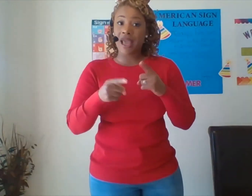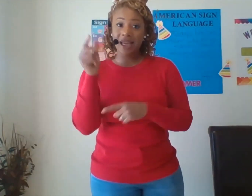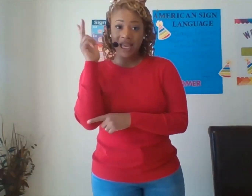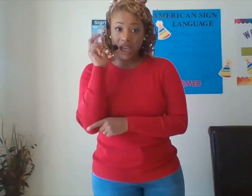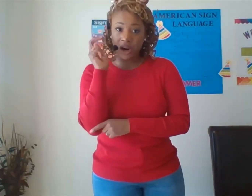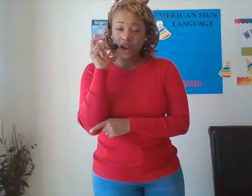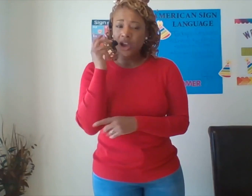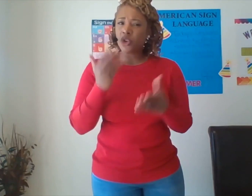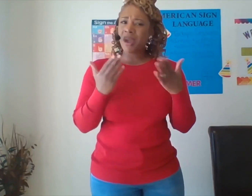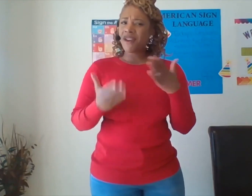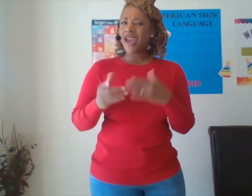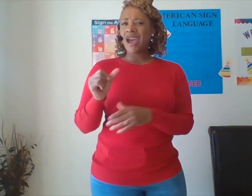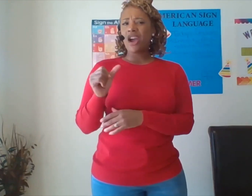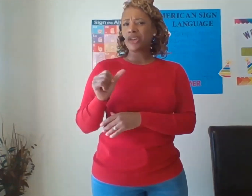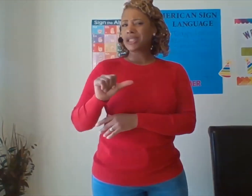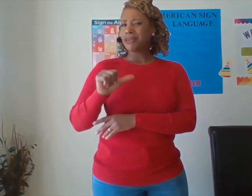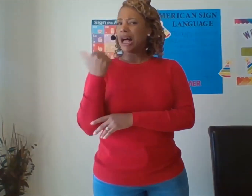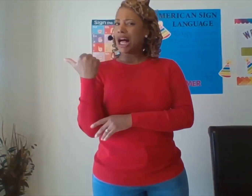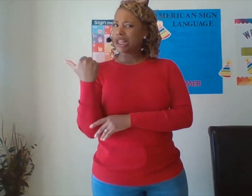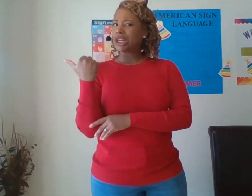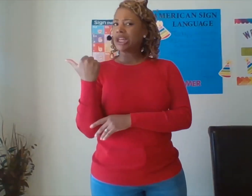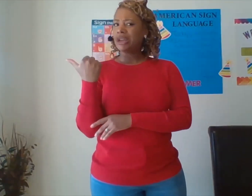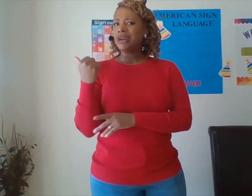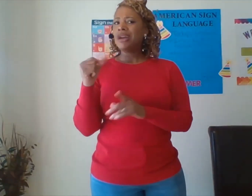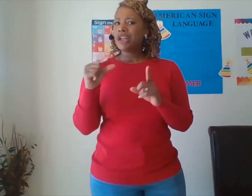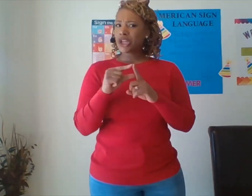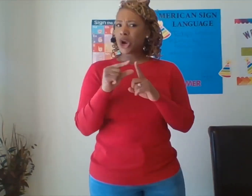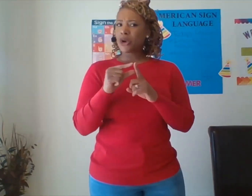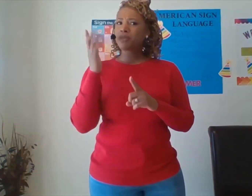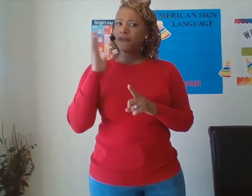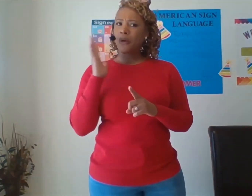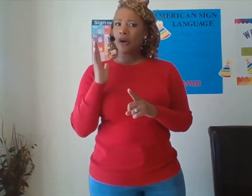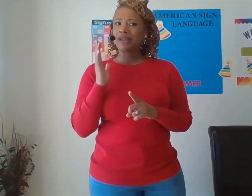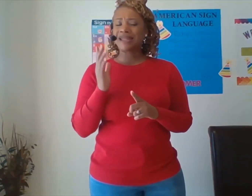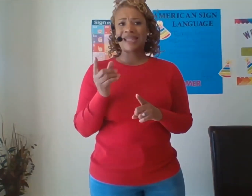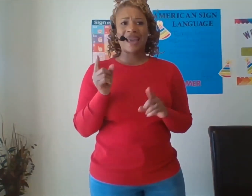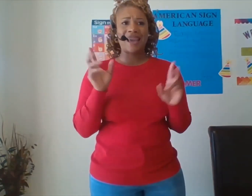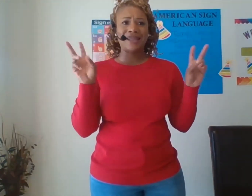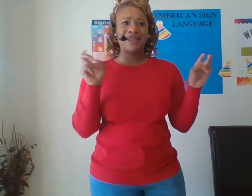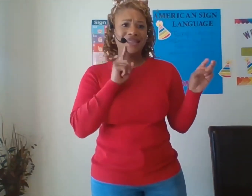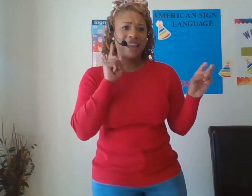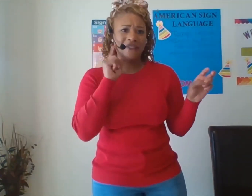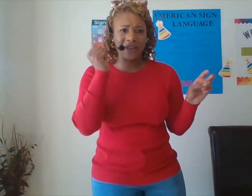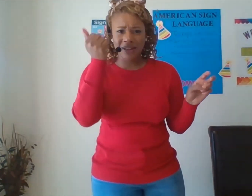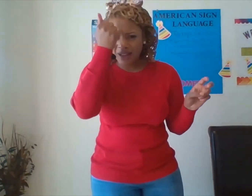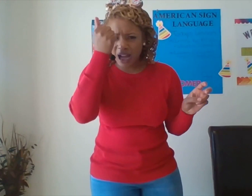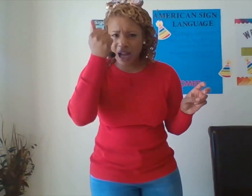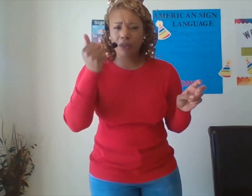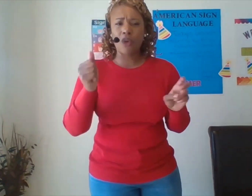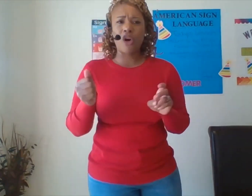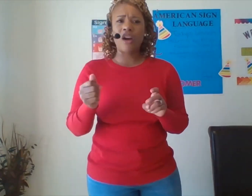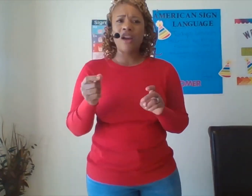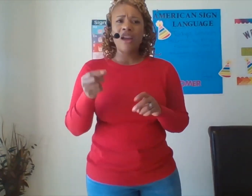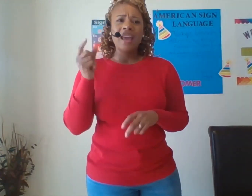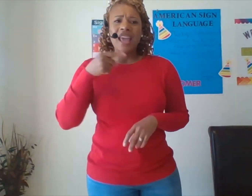can't hear you may have heard some other terms before such as deaf and dumb or